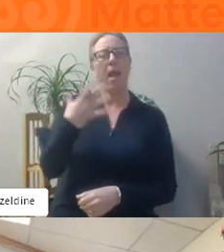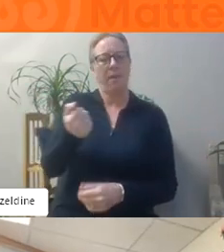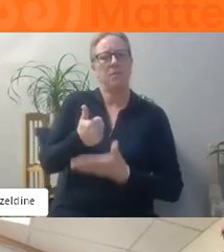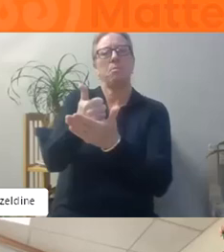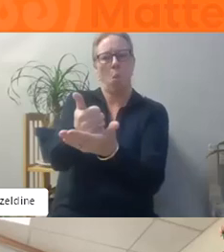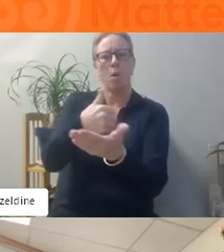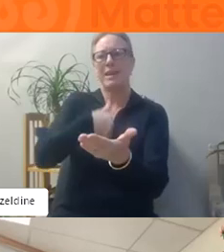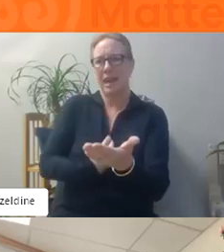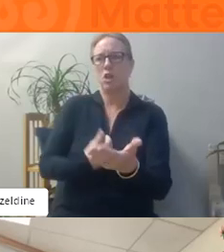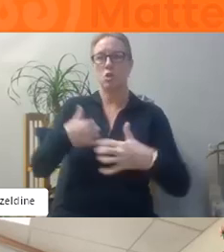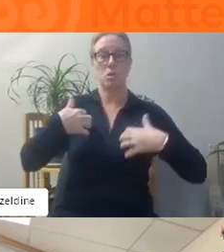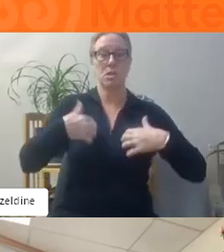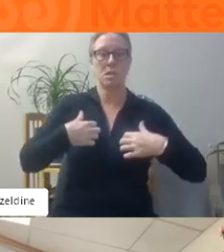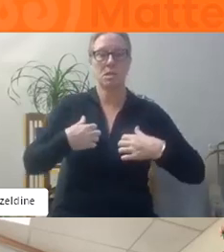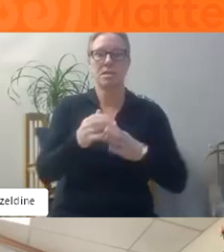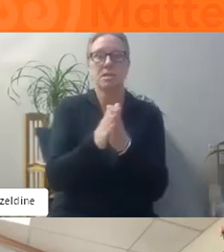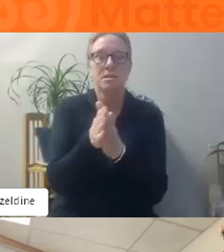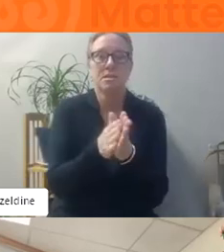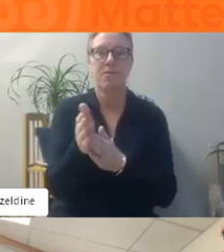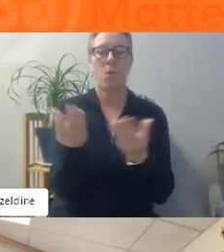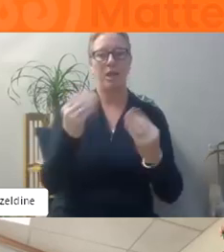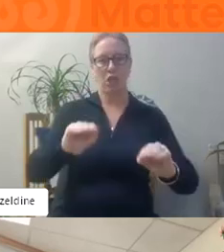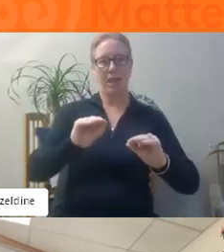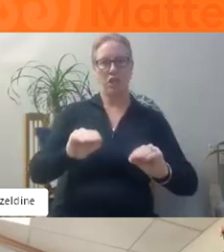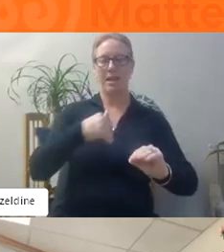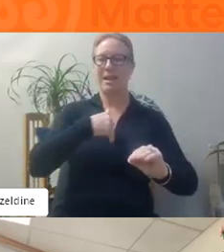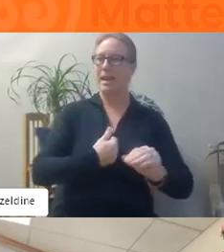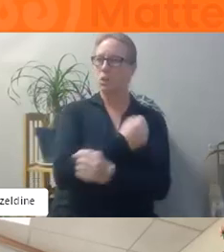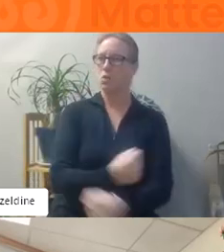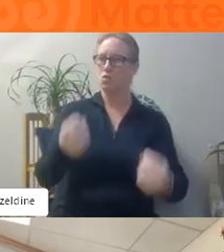in their education. We need to strengthen focus on universal design